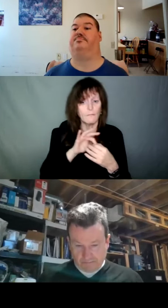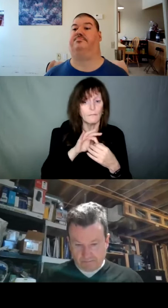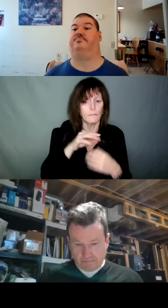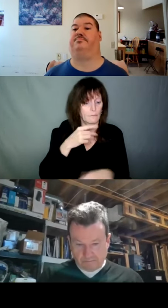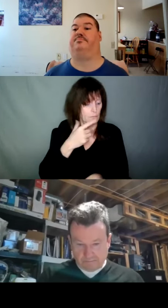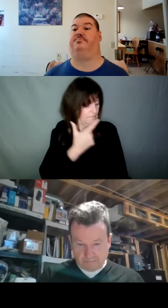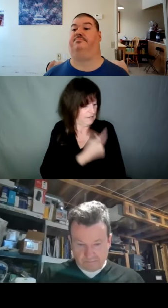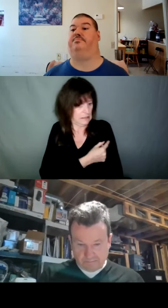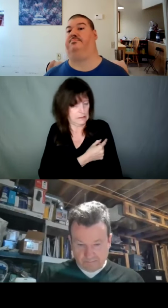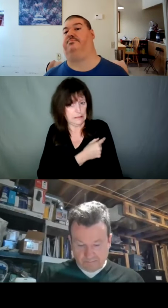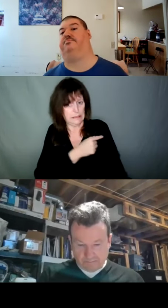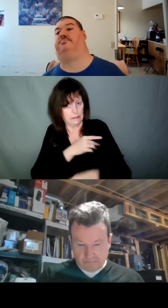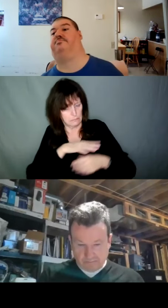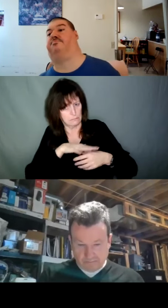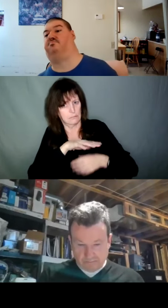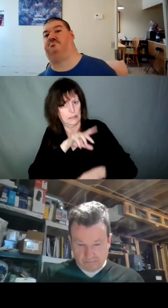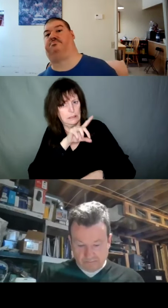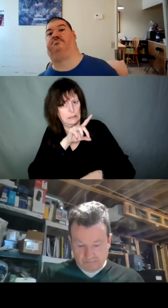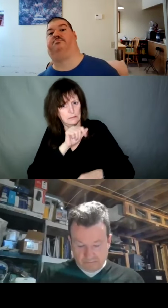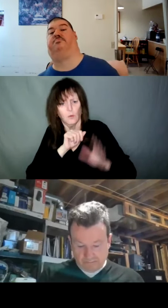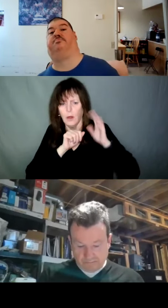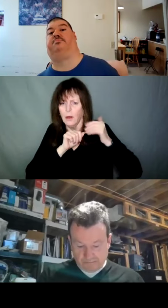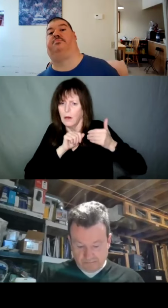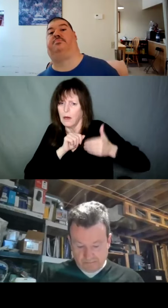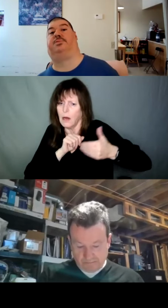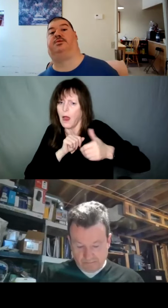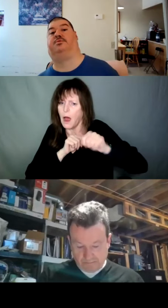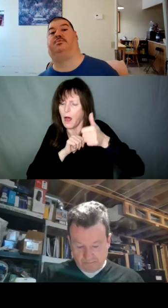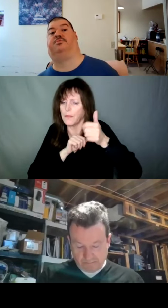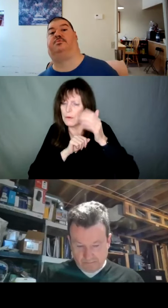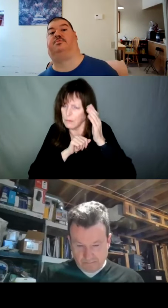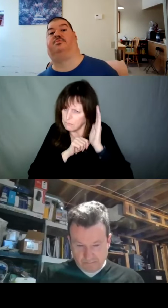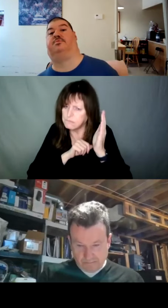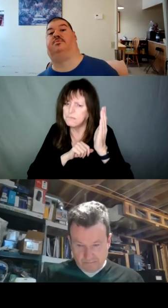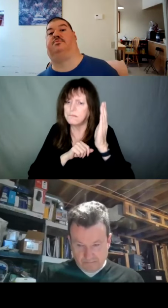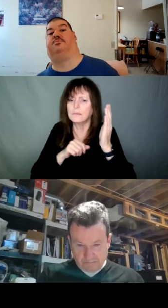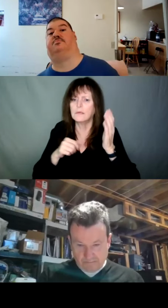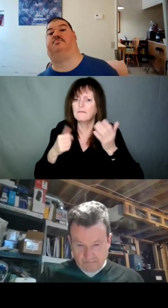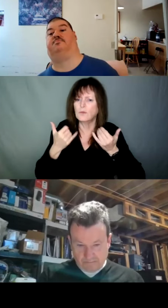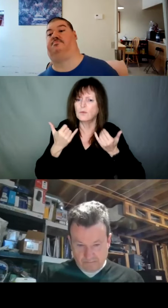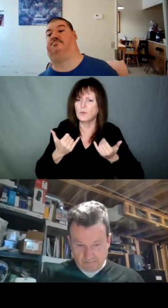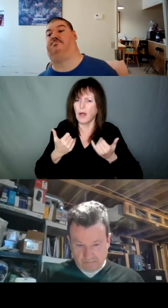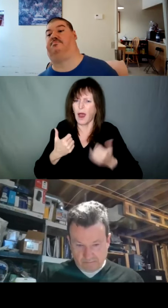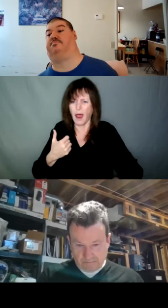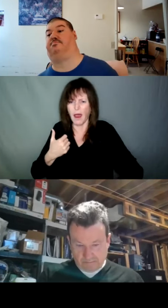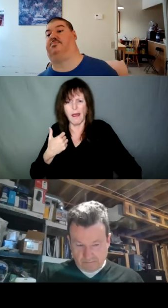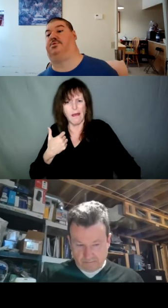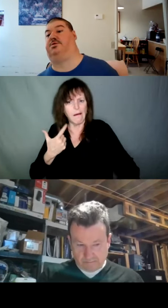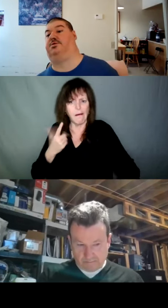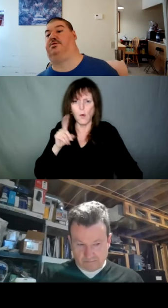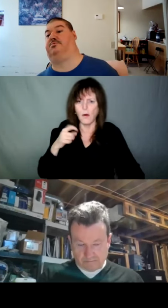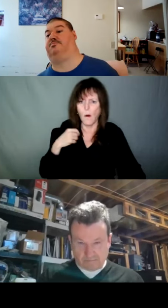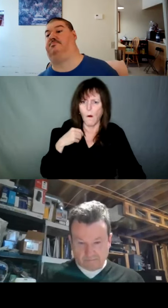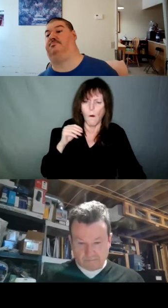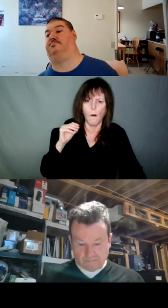disability specific vaccine webinars coming up .